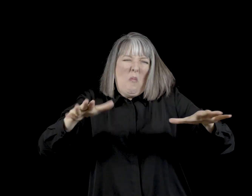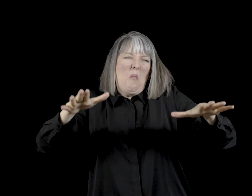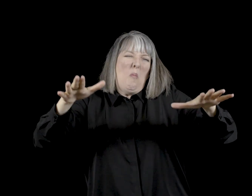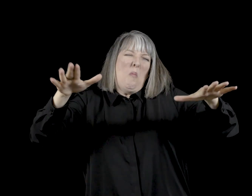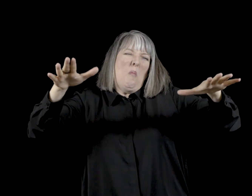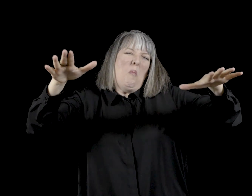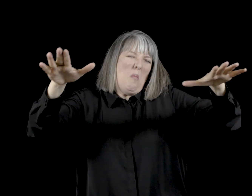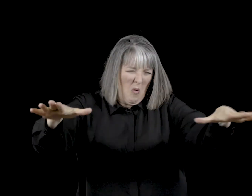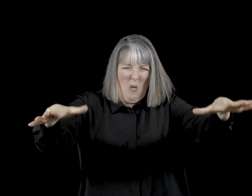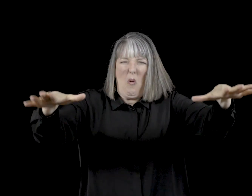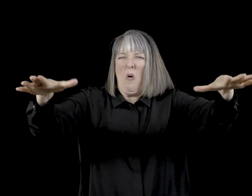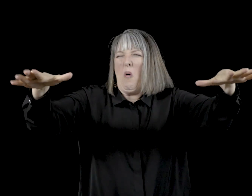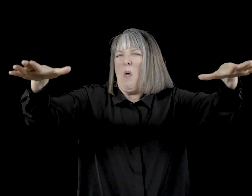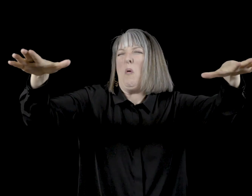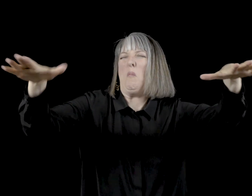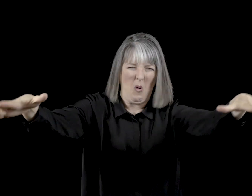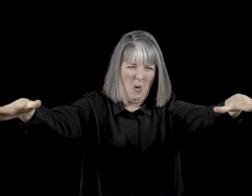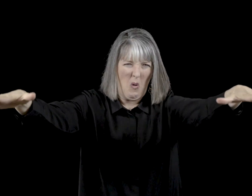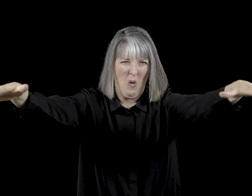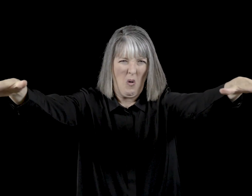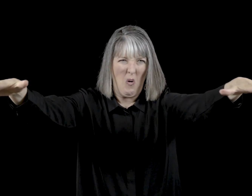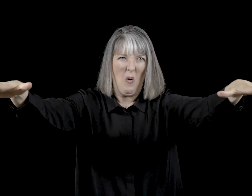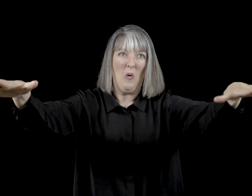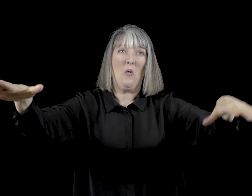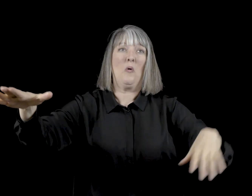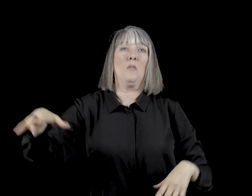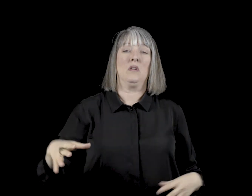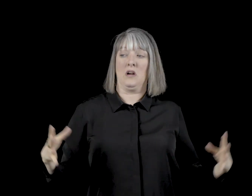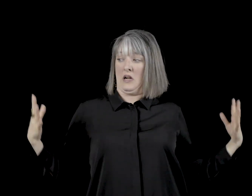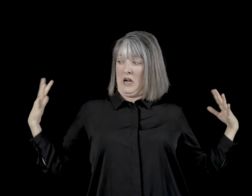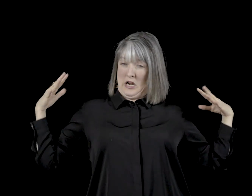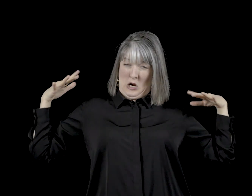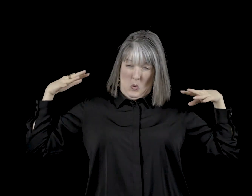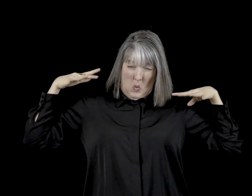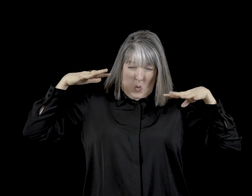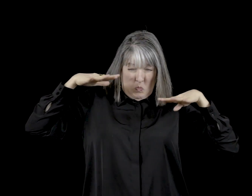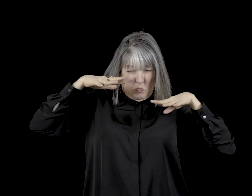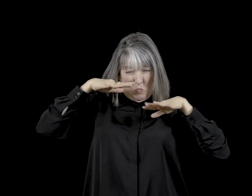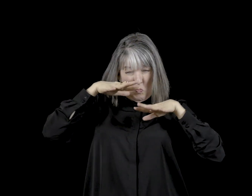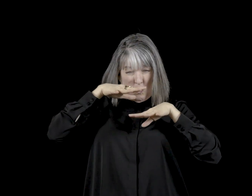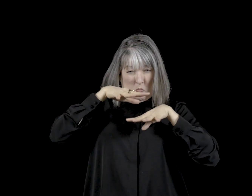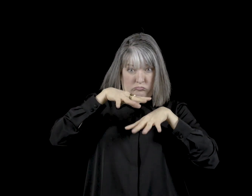POWERFUL SOUND WAVE TRAVELING ACROSS THE CHARGING ELEPHANTS